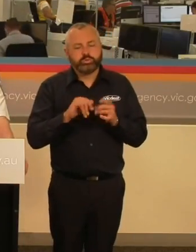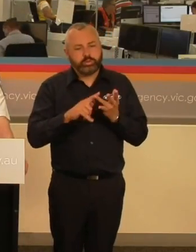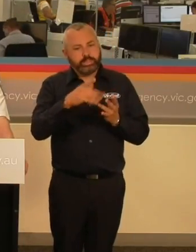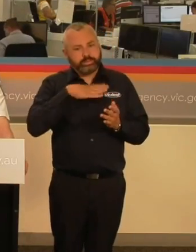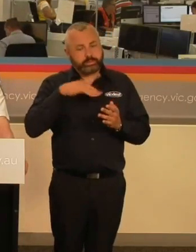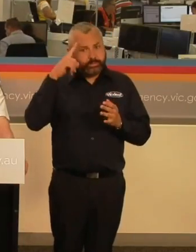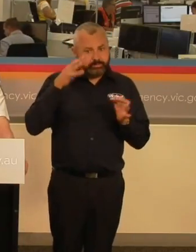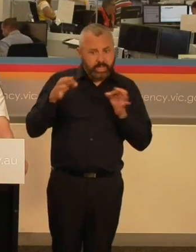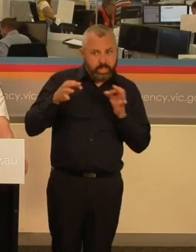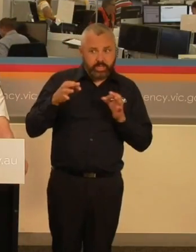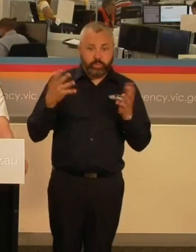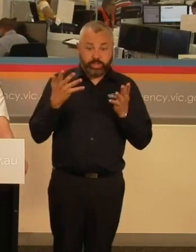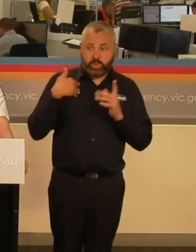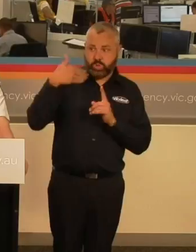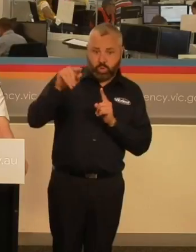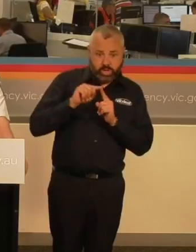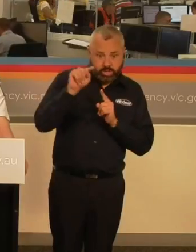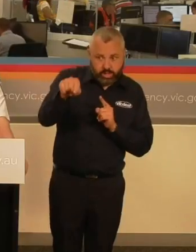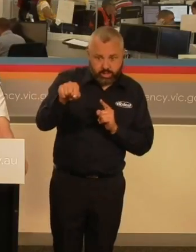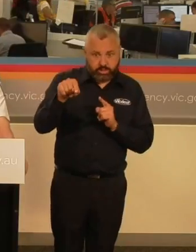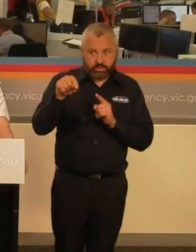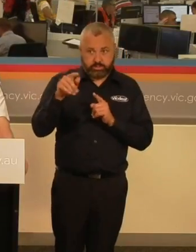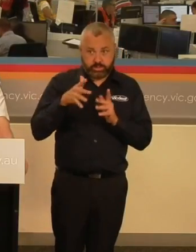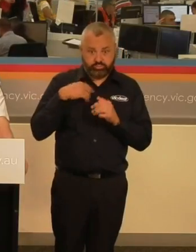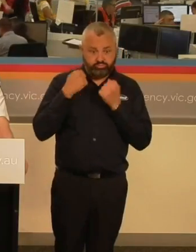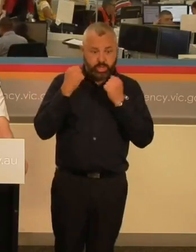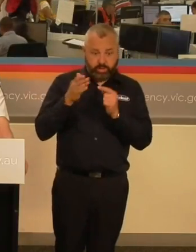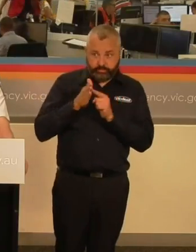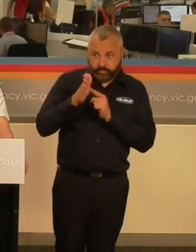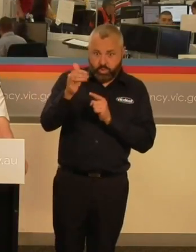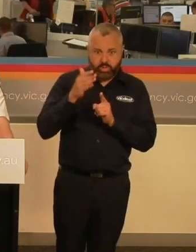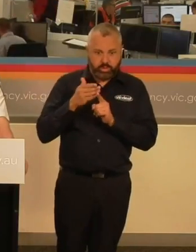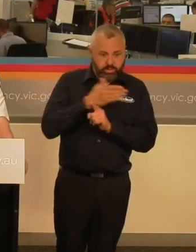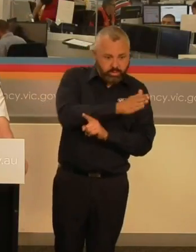you will be planning the time you travel and in particular think about the